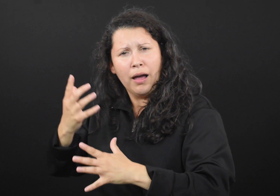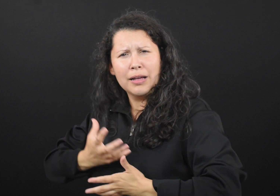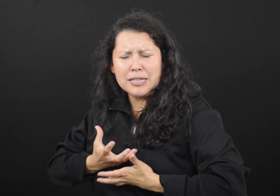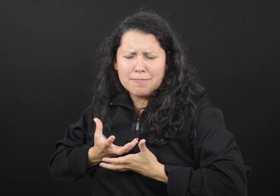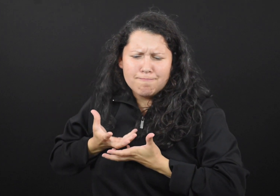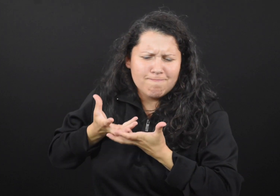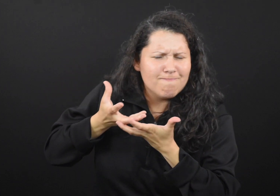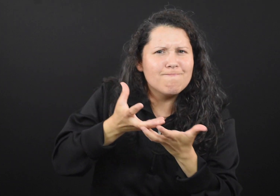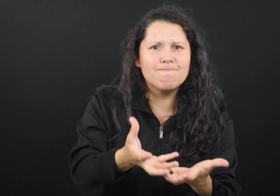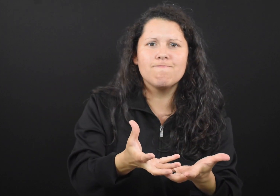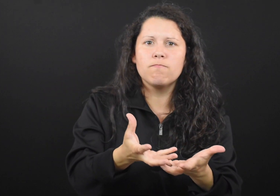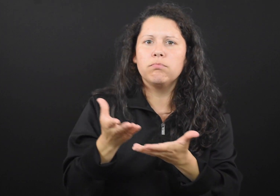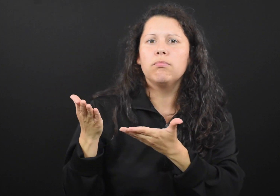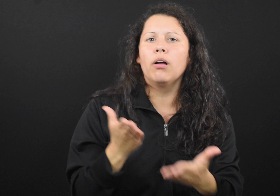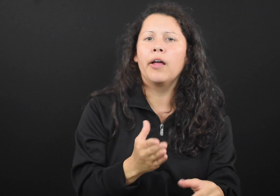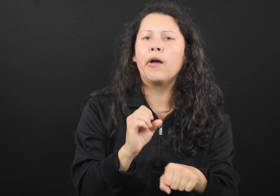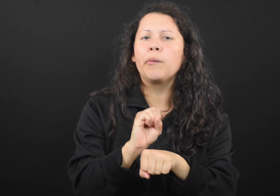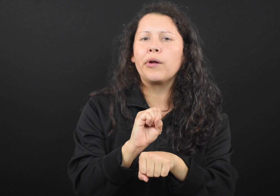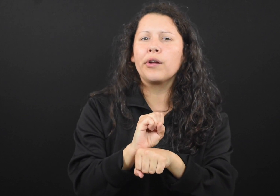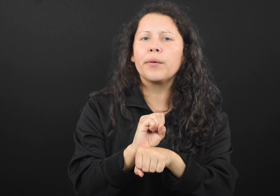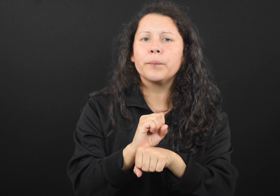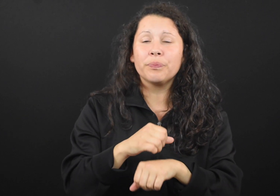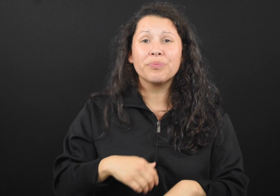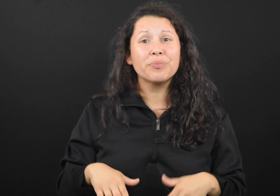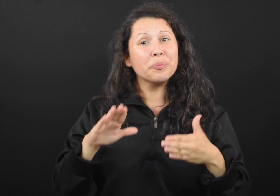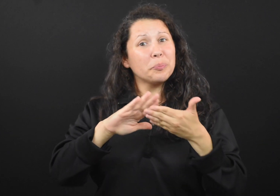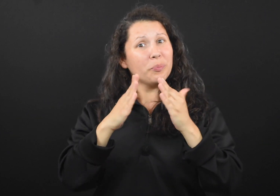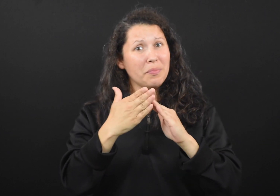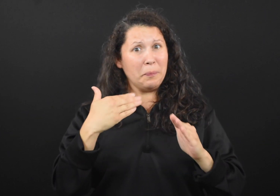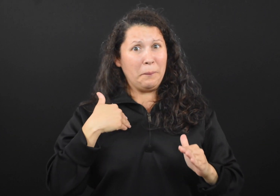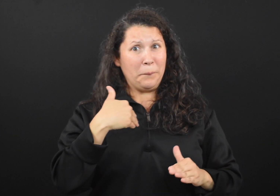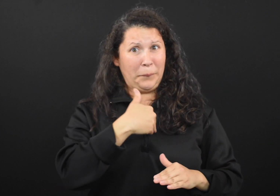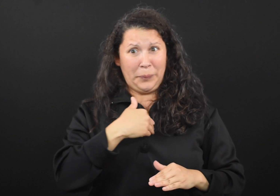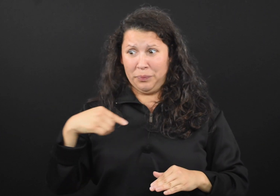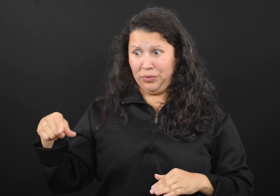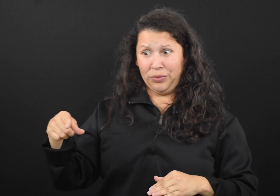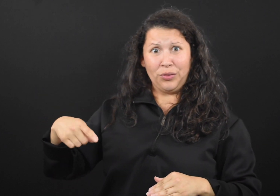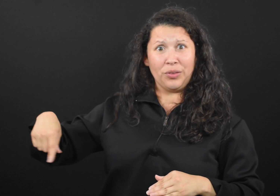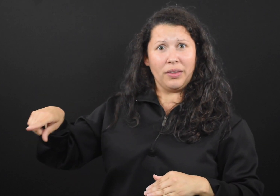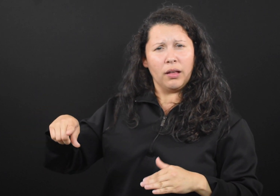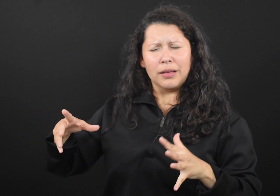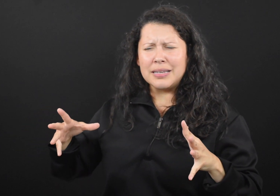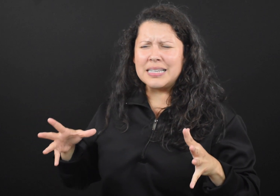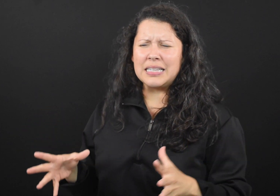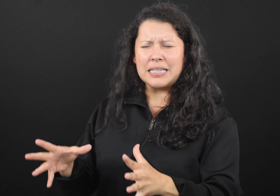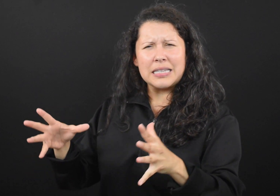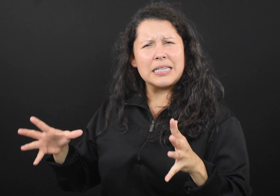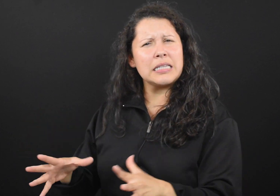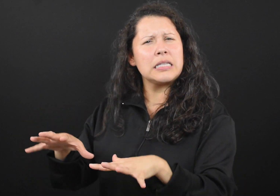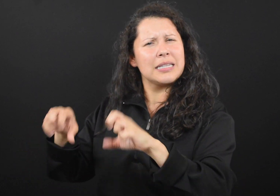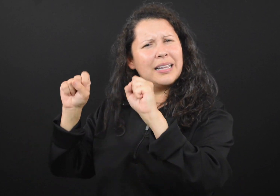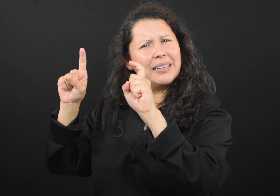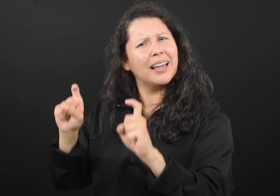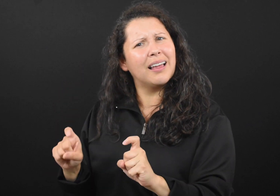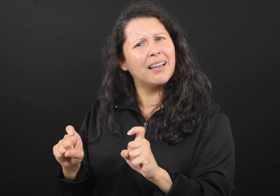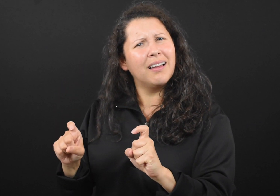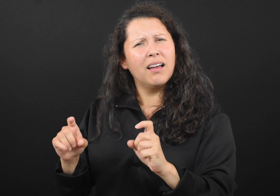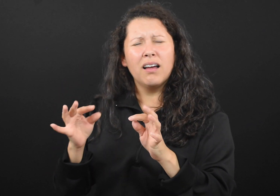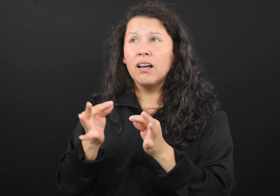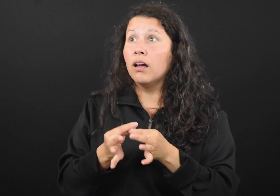COVID-19 pandemic to their work. A large part of encouraging community members to get tested